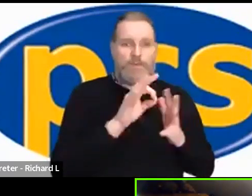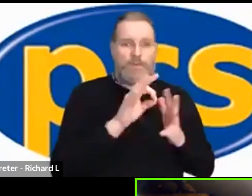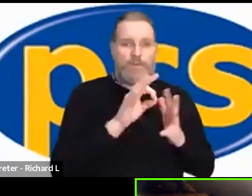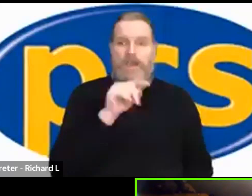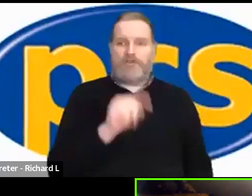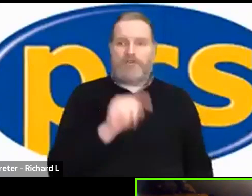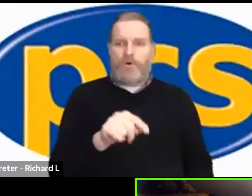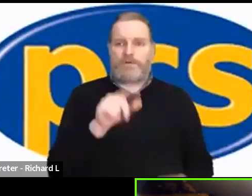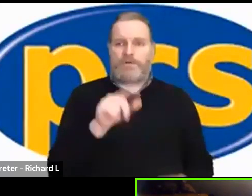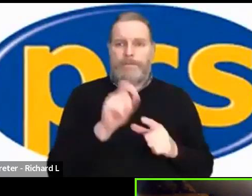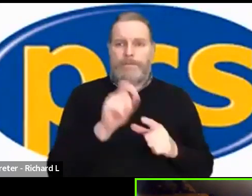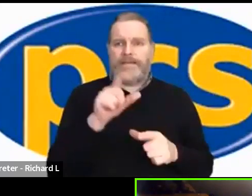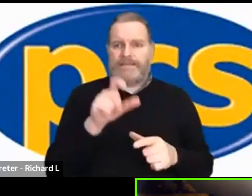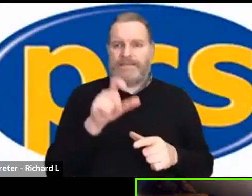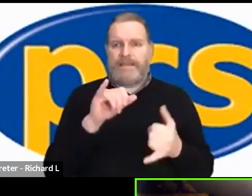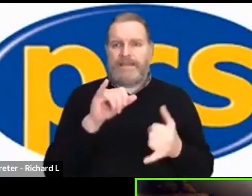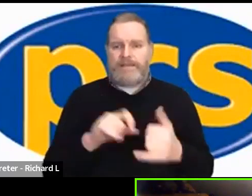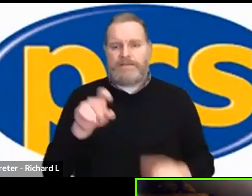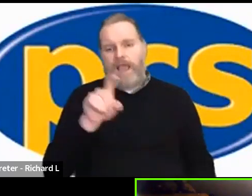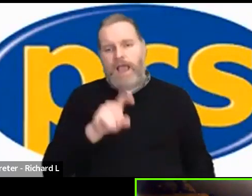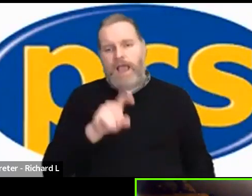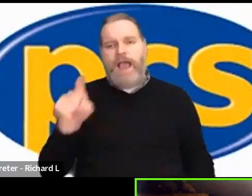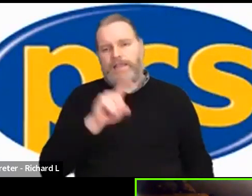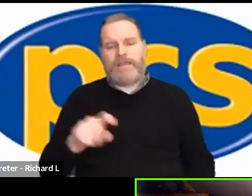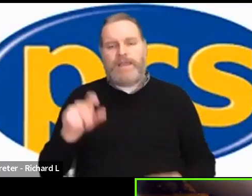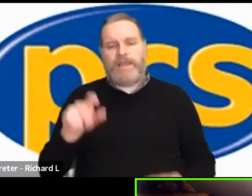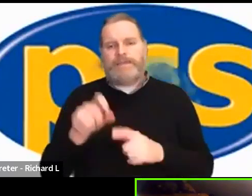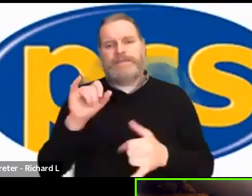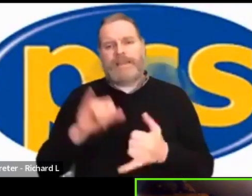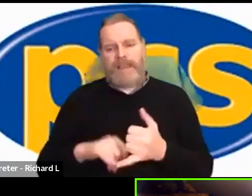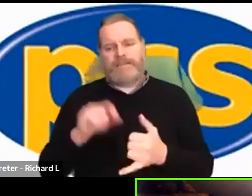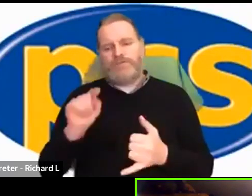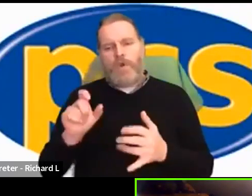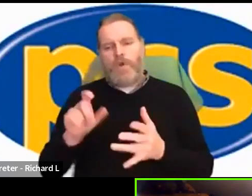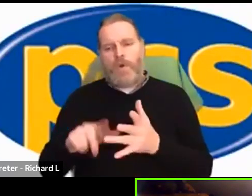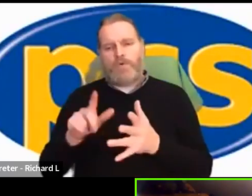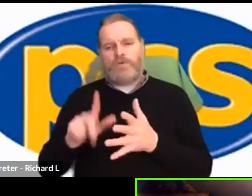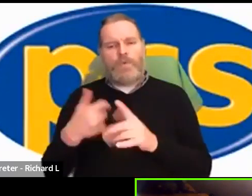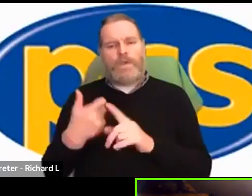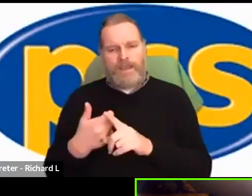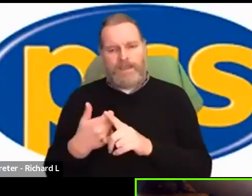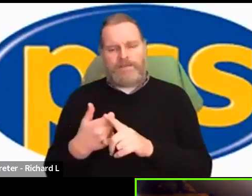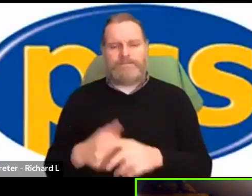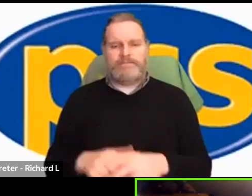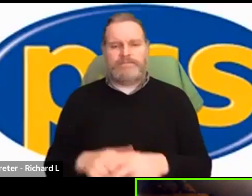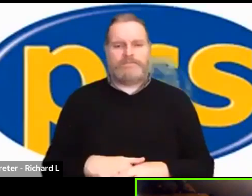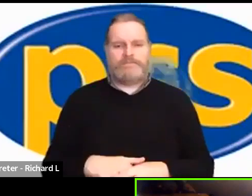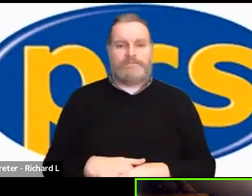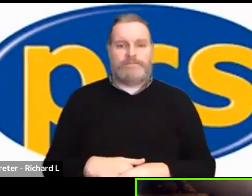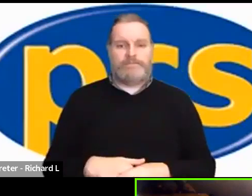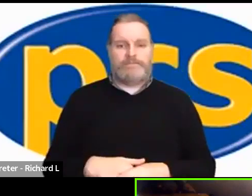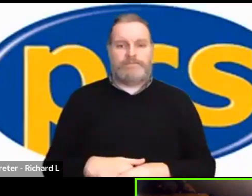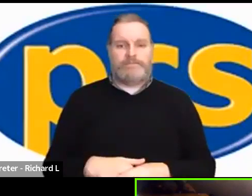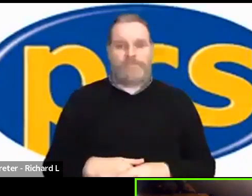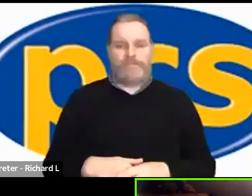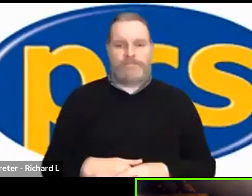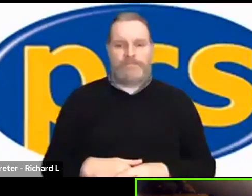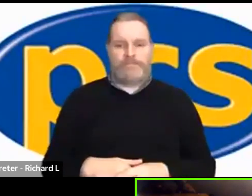in dmp@pcs.org.uk. l in l in dwp@pcs.org.uk, and we'll ask the group offices to pick those up up and and there and and there are a couple of